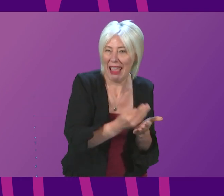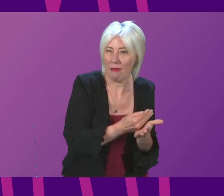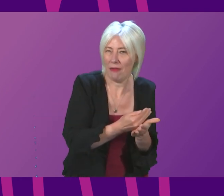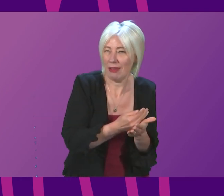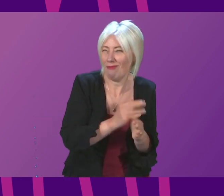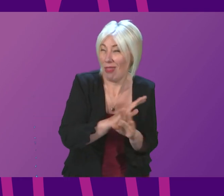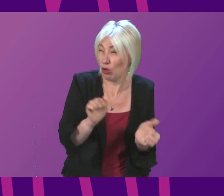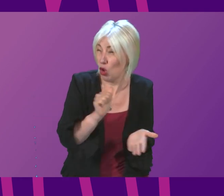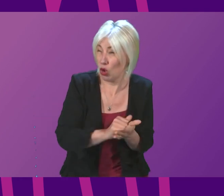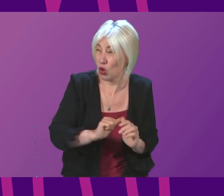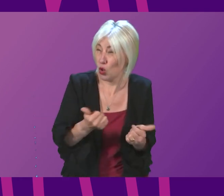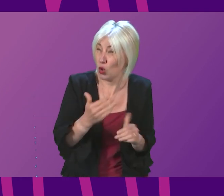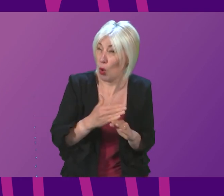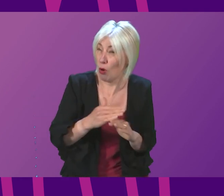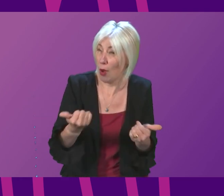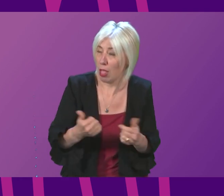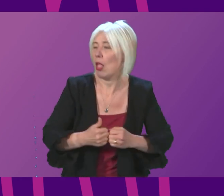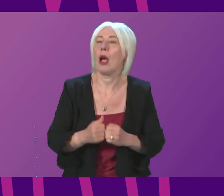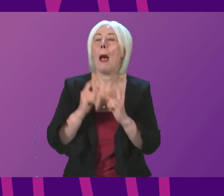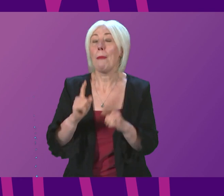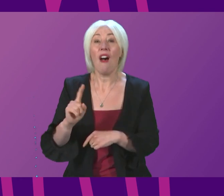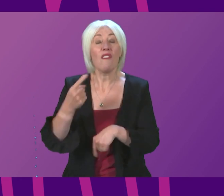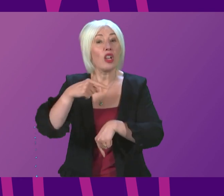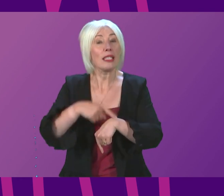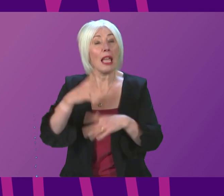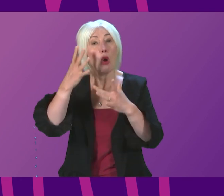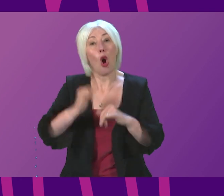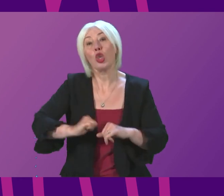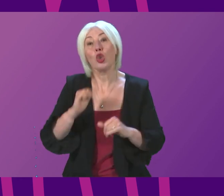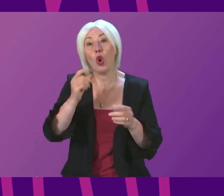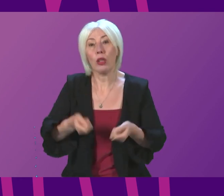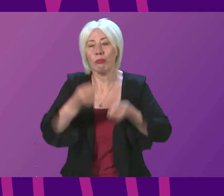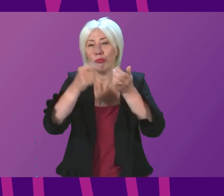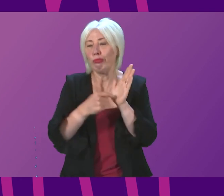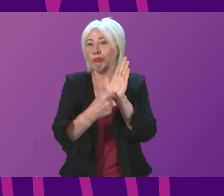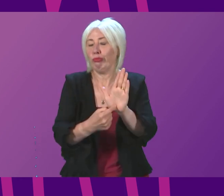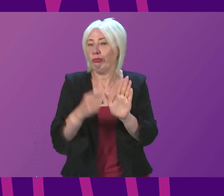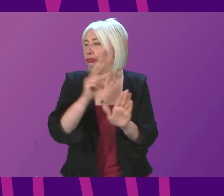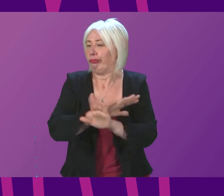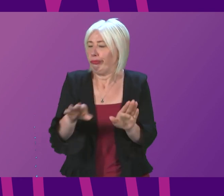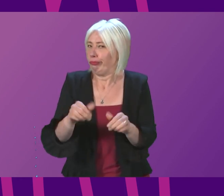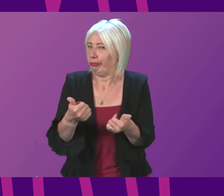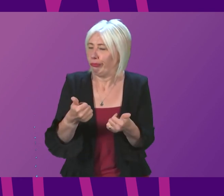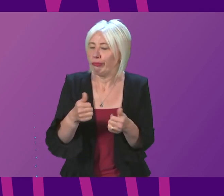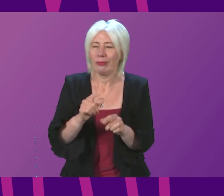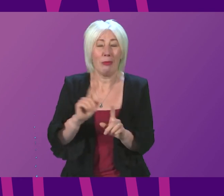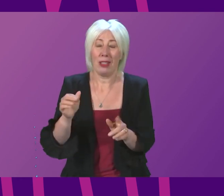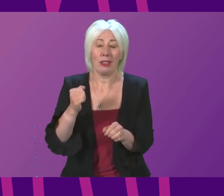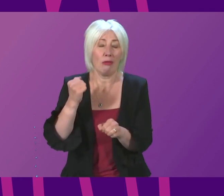This is not the first time that Audit Scotland has highlighted the Government’s incompetence. As is typical with the Scottish National Party Government, there is a culture of contempt